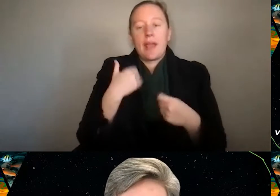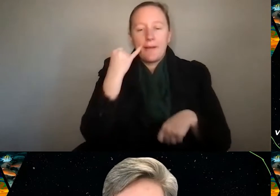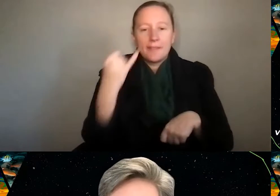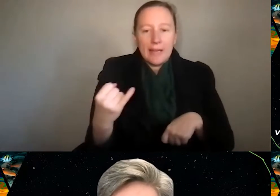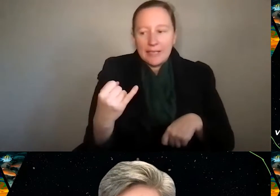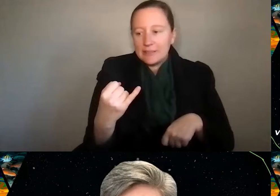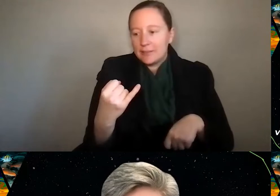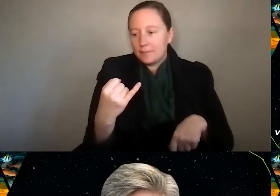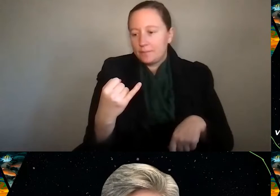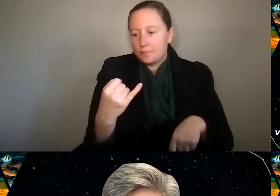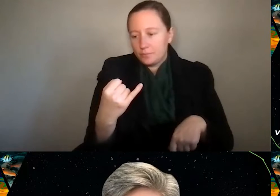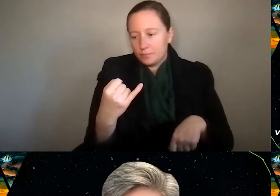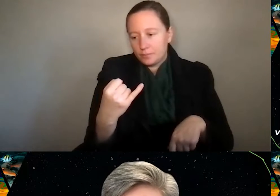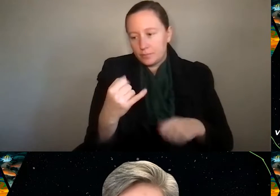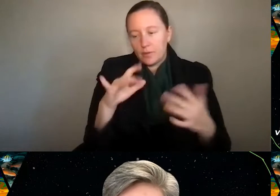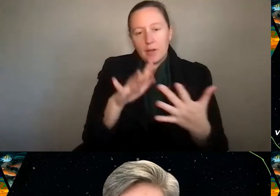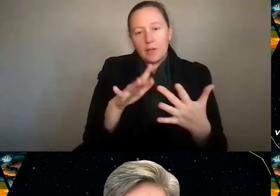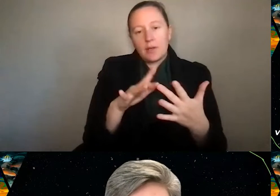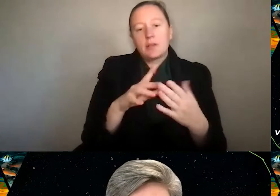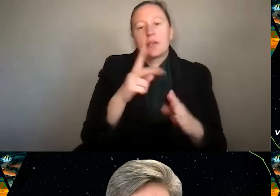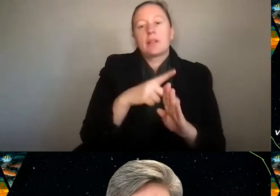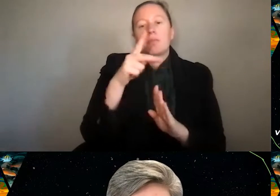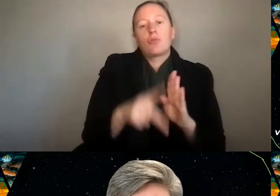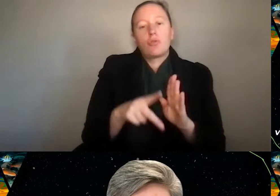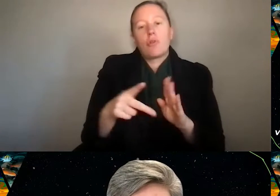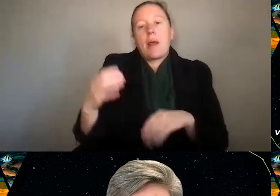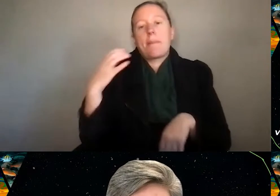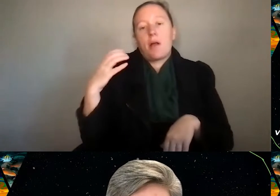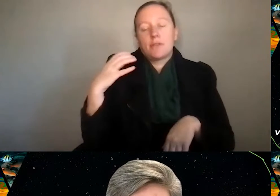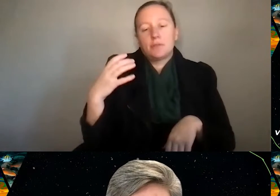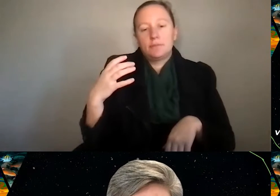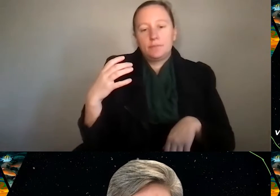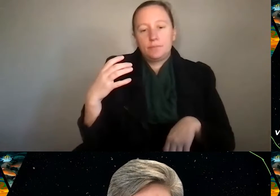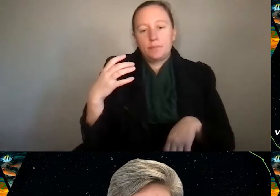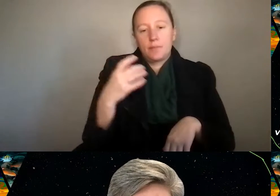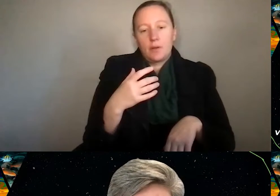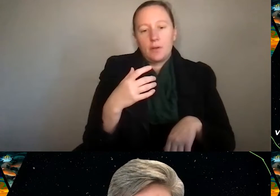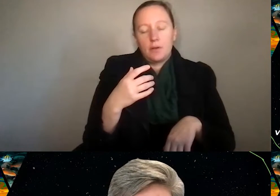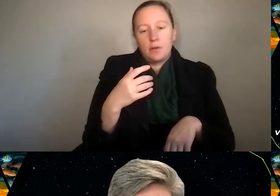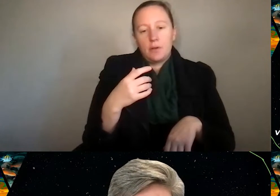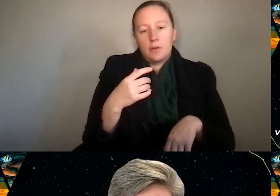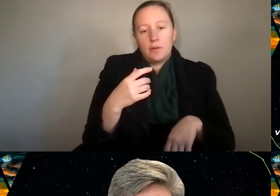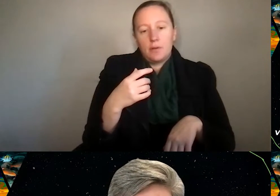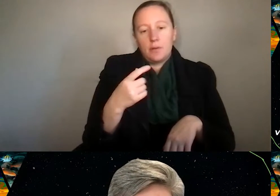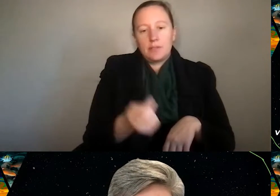and you contact the program officers. Several of us was also through the agency,